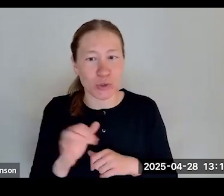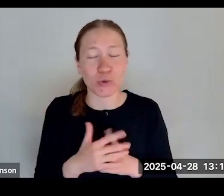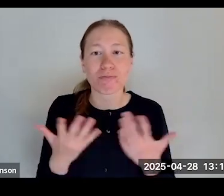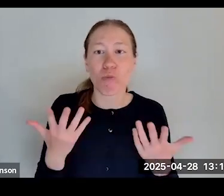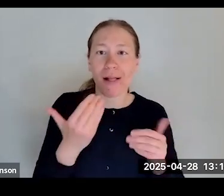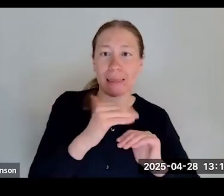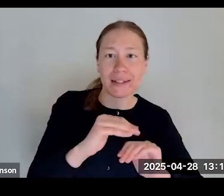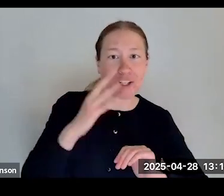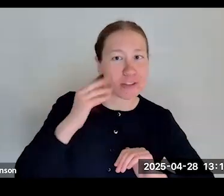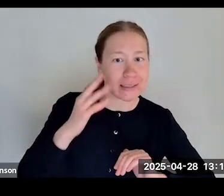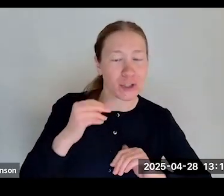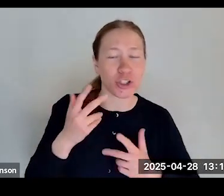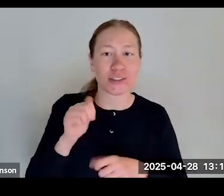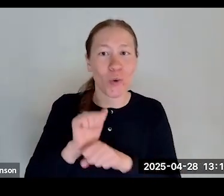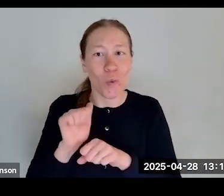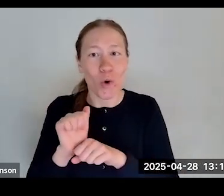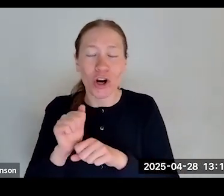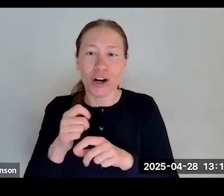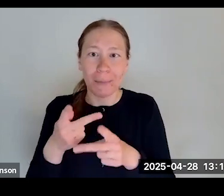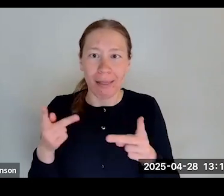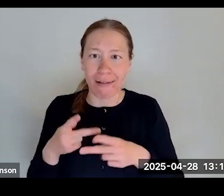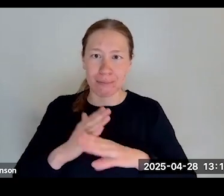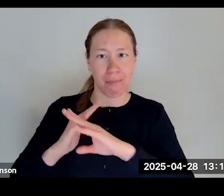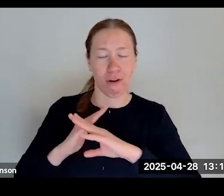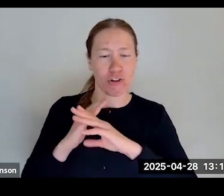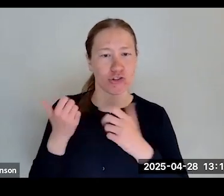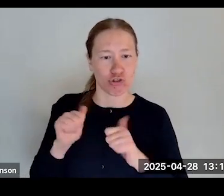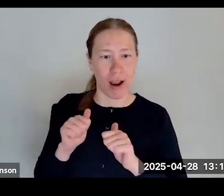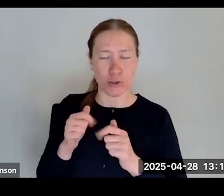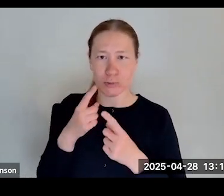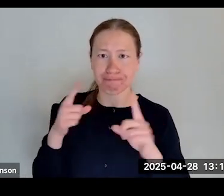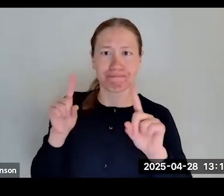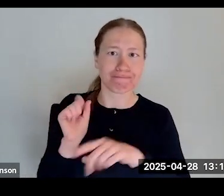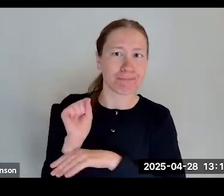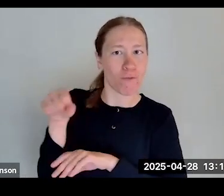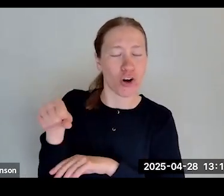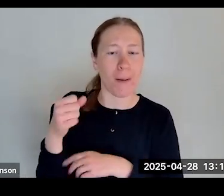the workplace barriers that they're trying to overcome to make sure that they're meeting those essential job functions,